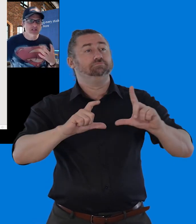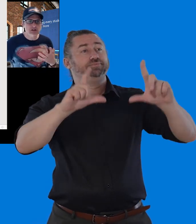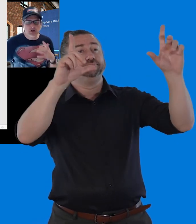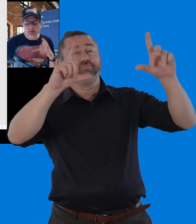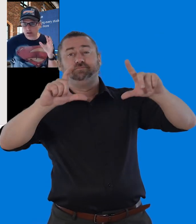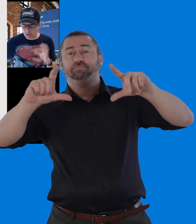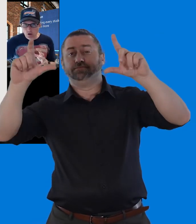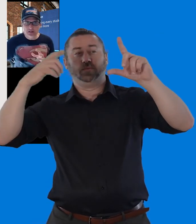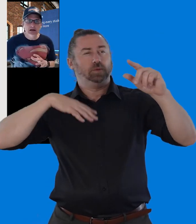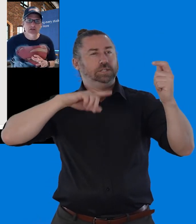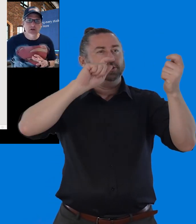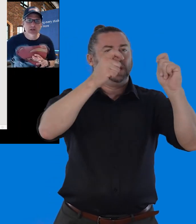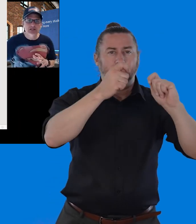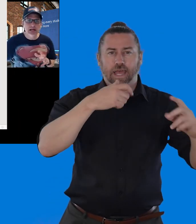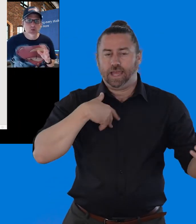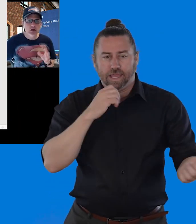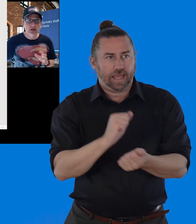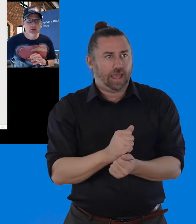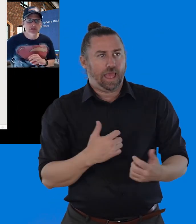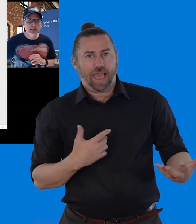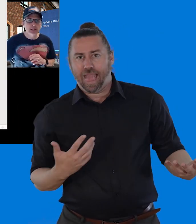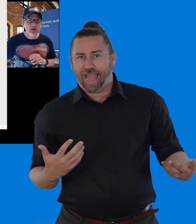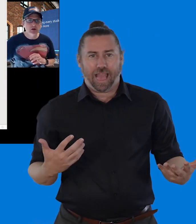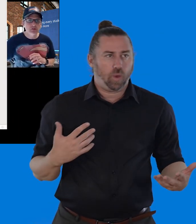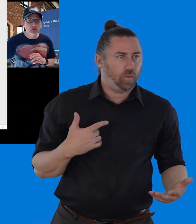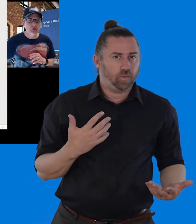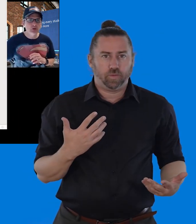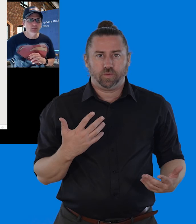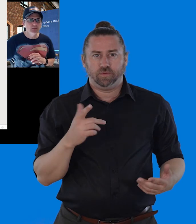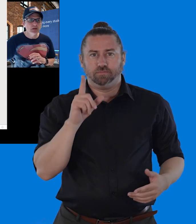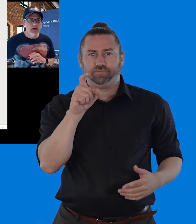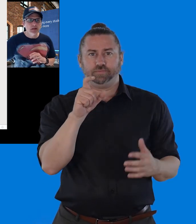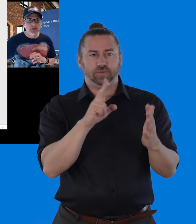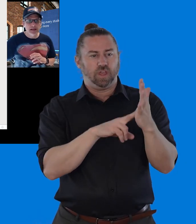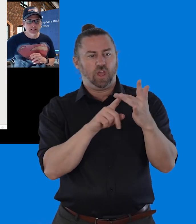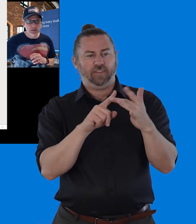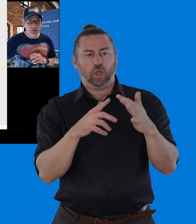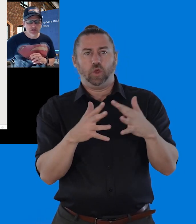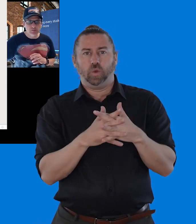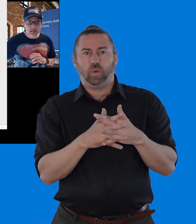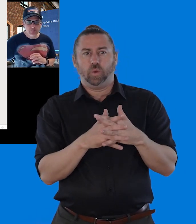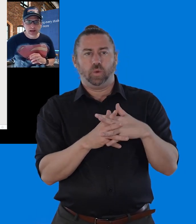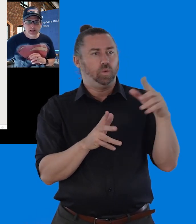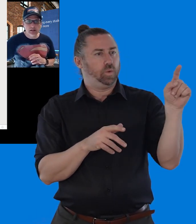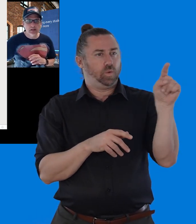et cetera, but I'm locked out, so instead what I do is I click on view. There's the Immersive Reader button,